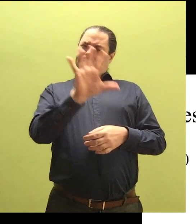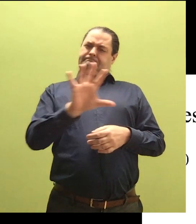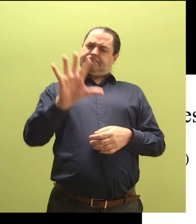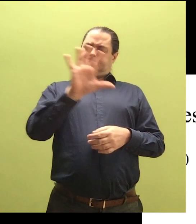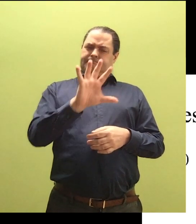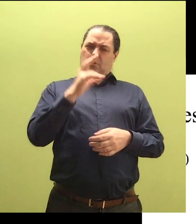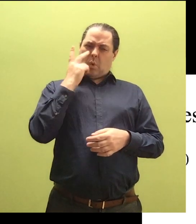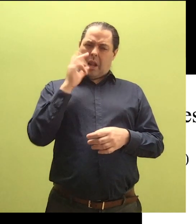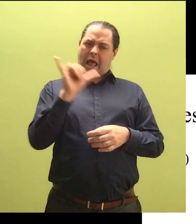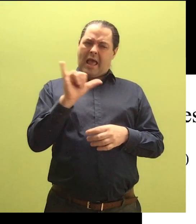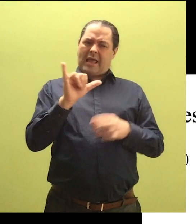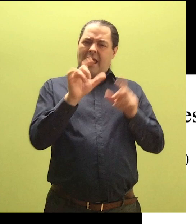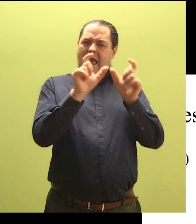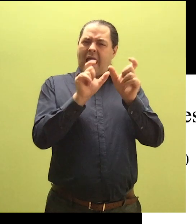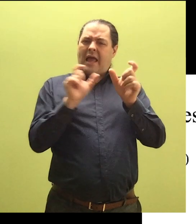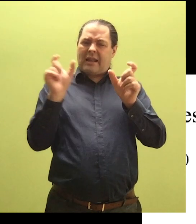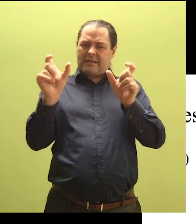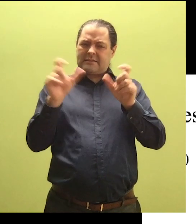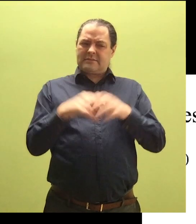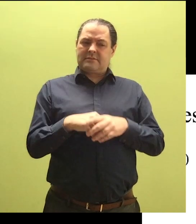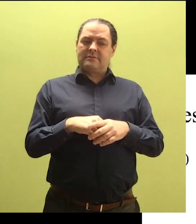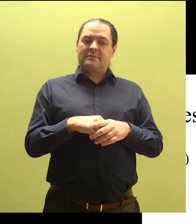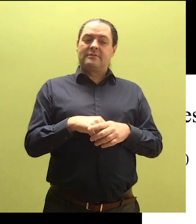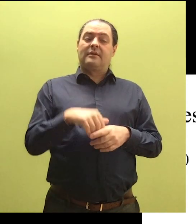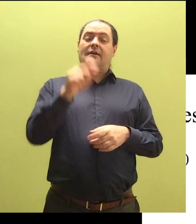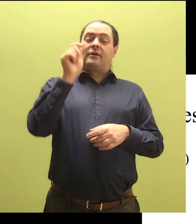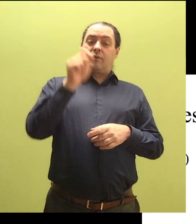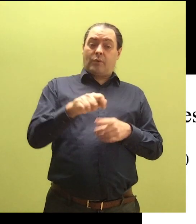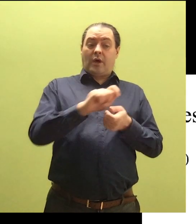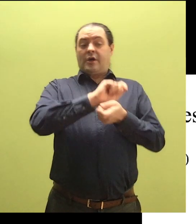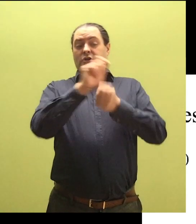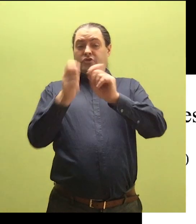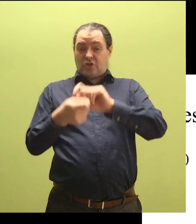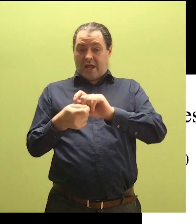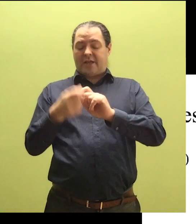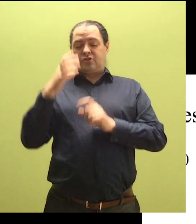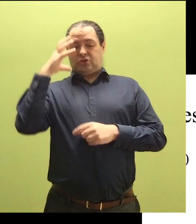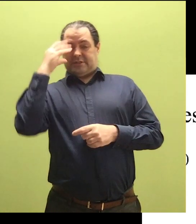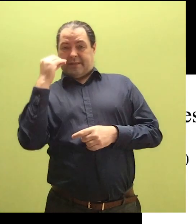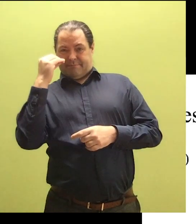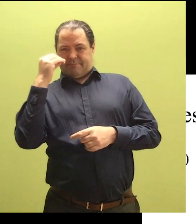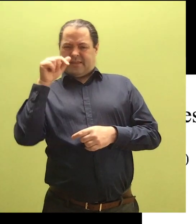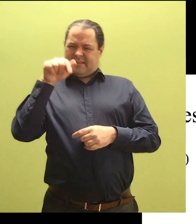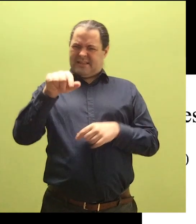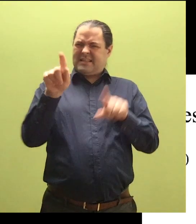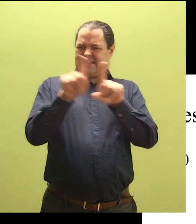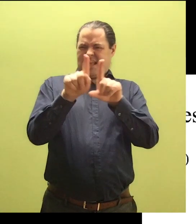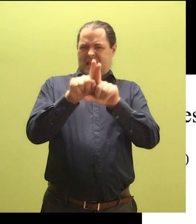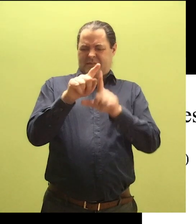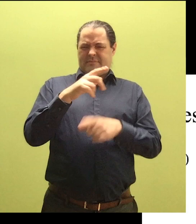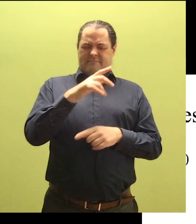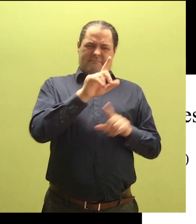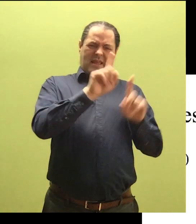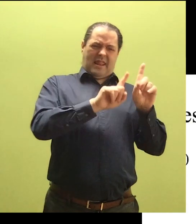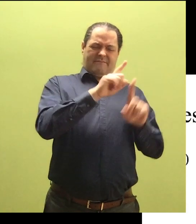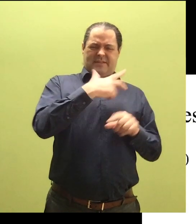an analytical causative, with the word "change" employed as a causative auxiliary, much like the one we saw earlier in 11 in